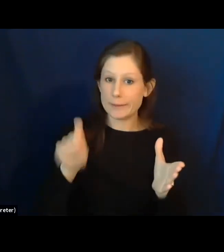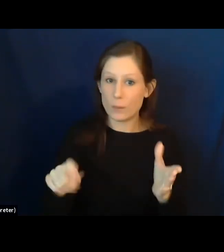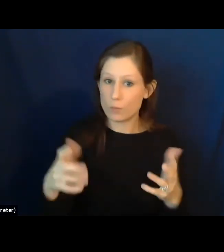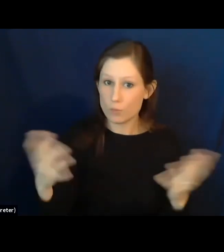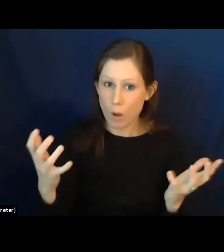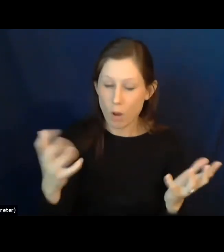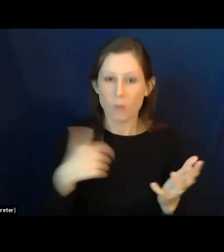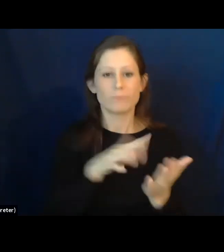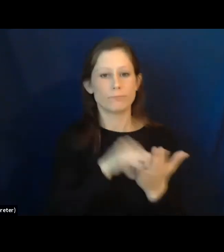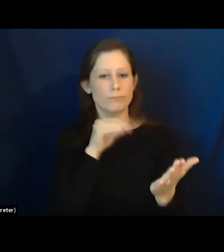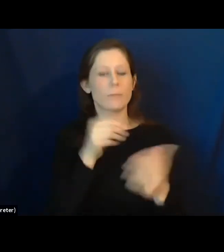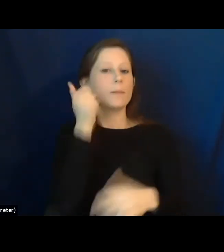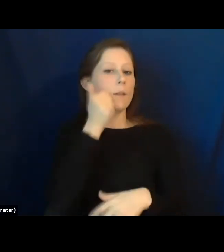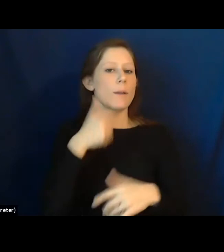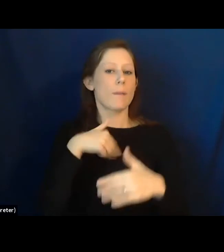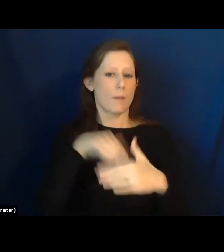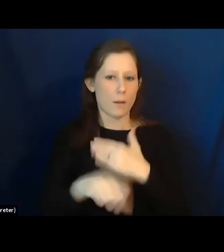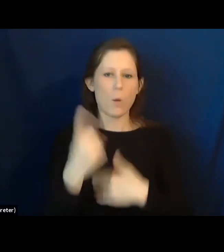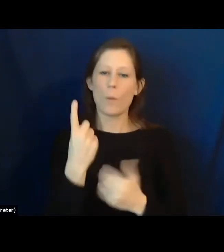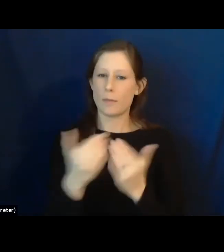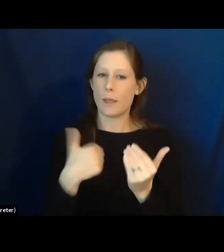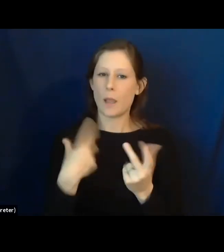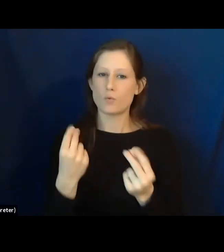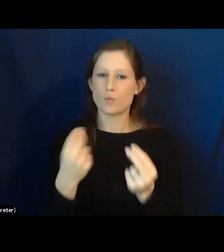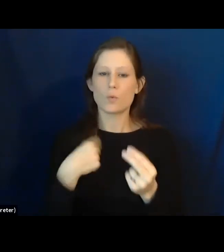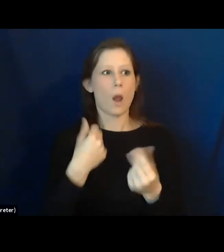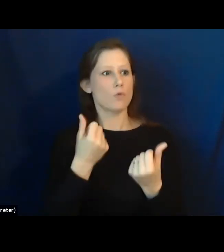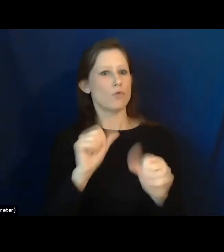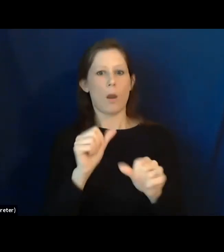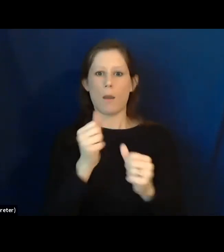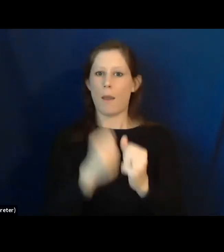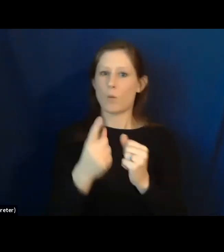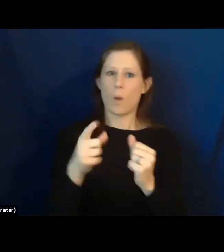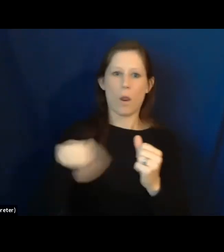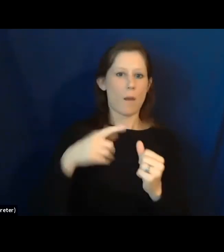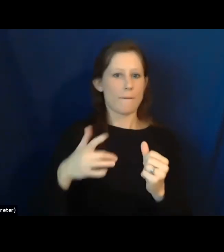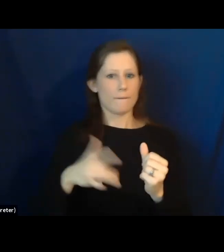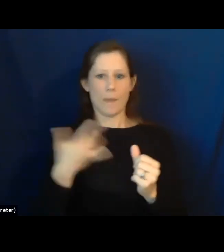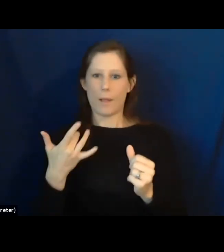said, I come in. One thing that I do is I make everybody feel--I make everyone feel